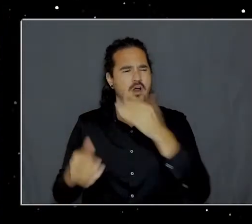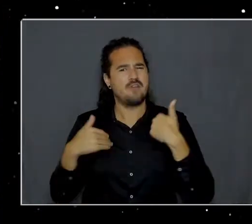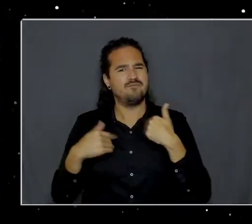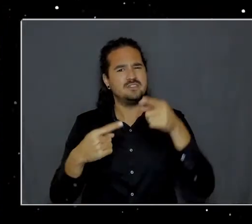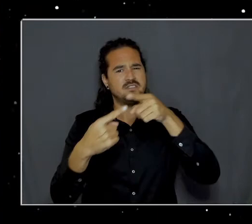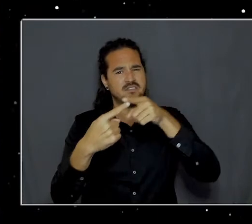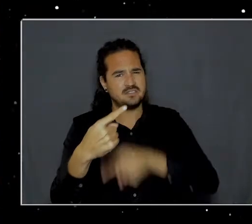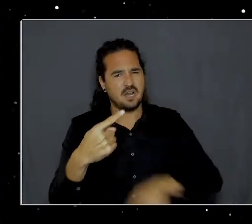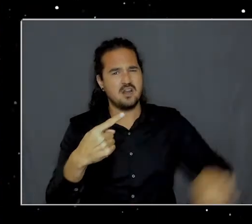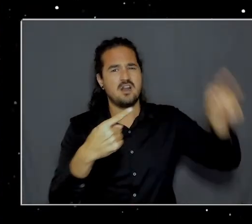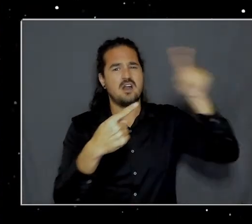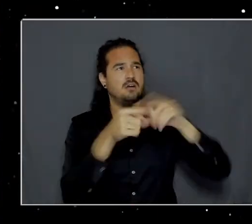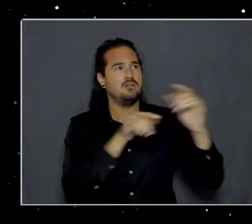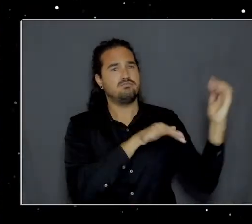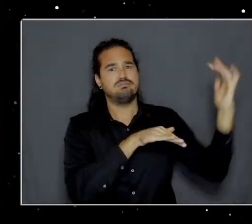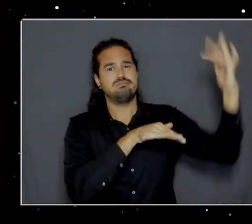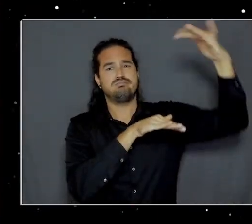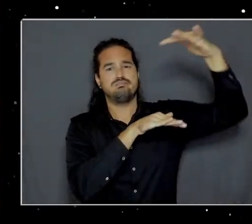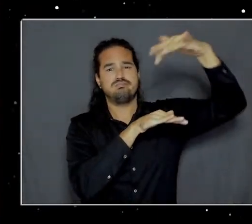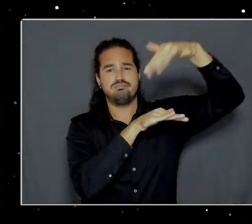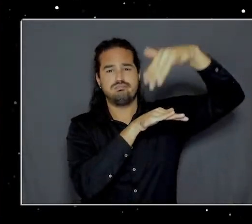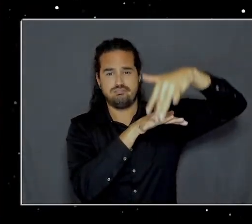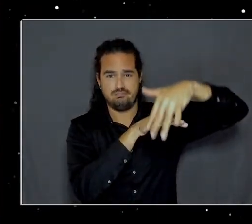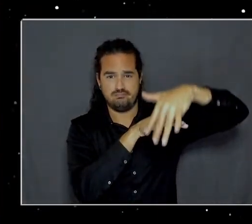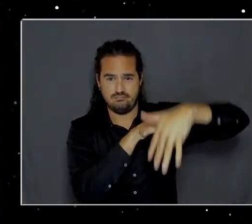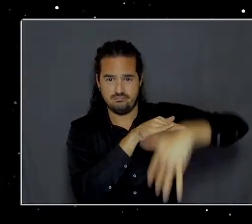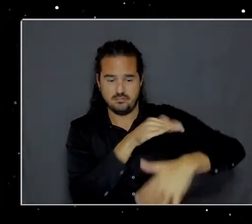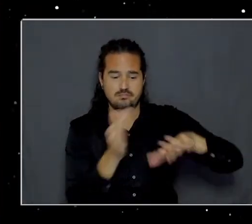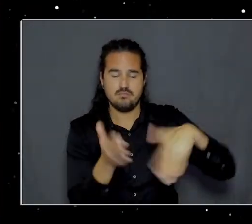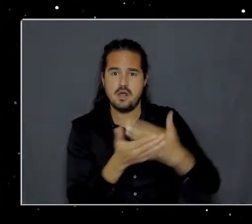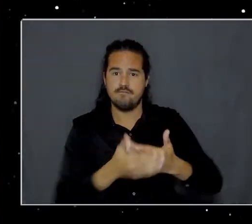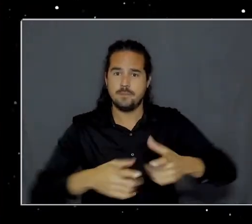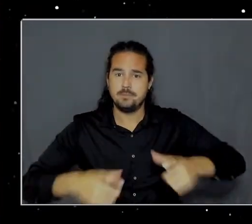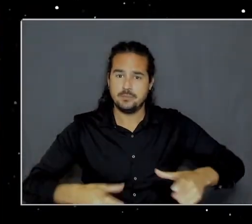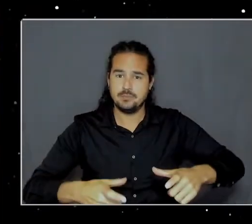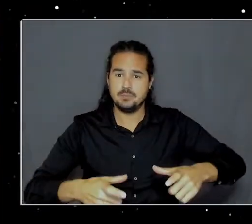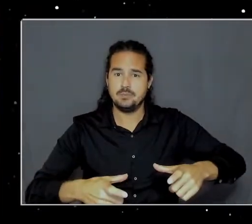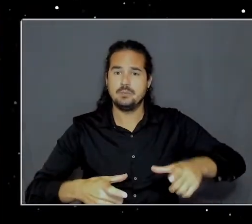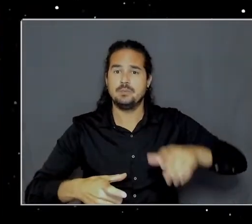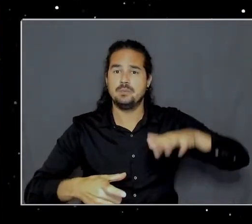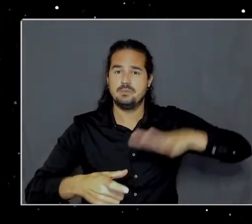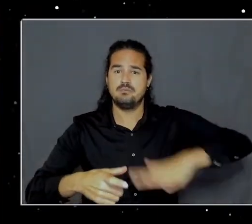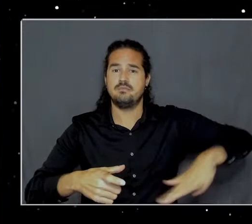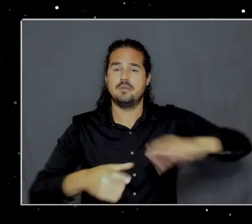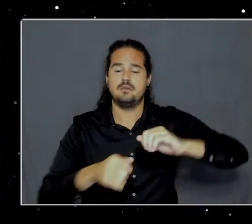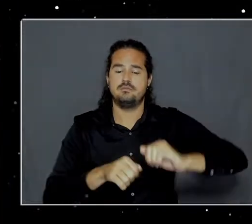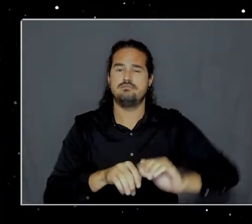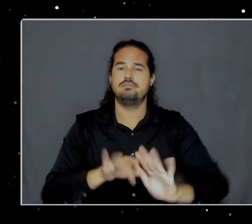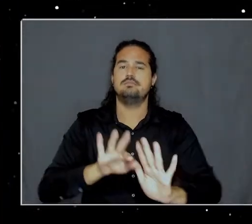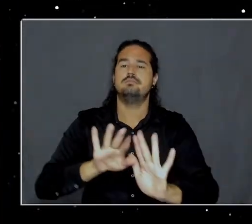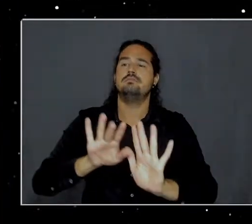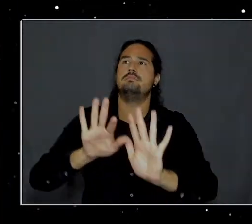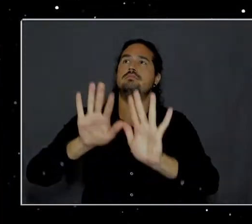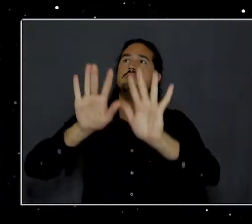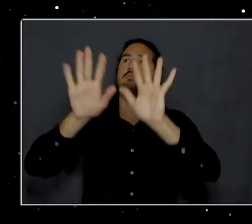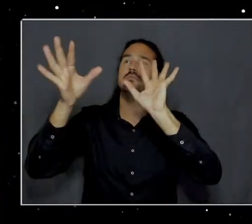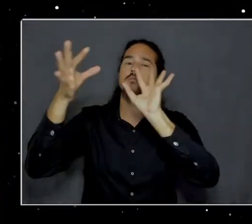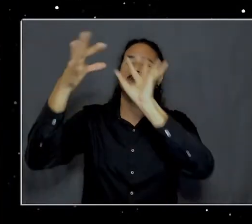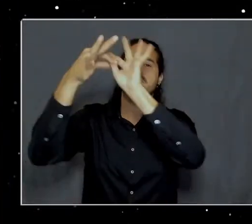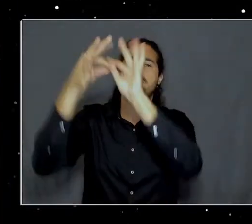THE FALLS INTO THE PLUNGE POOL BELOW AND TRANSFORMING INTO MISTS THAT JOIN OUR WORLDS AND OUR ANCESTORS.